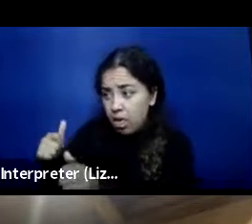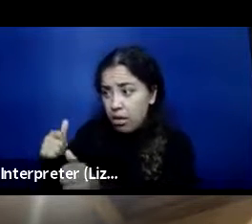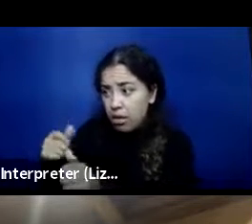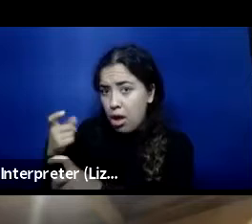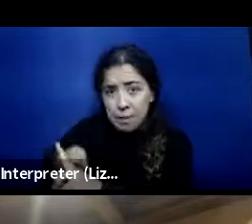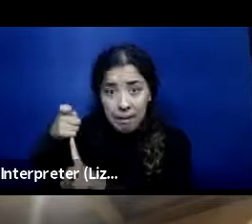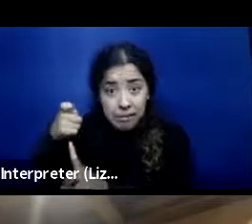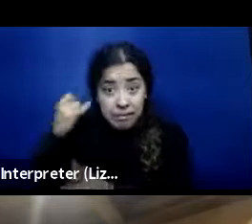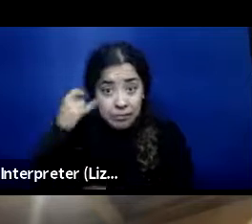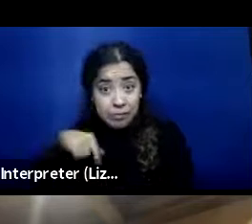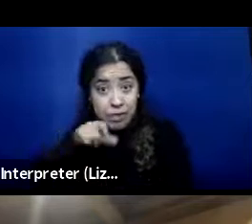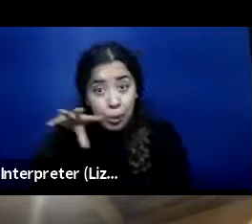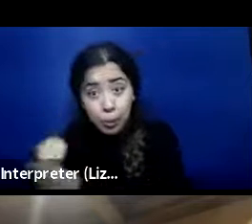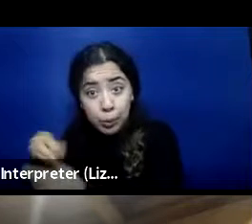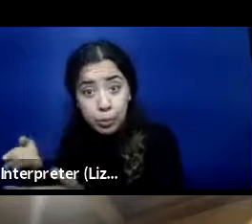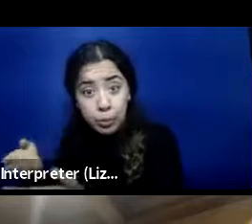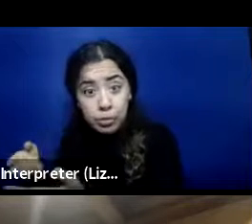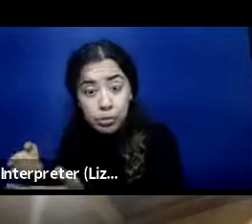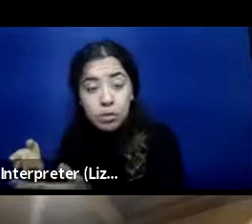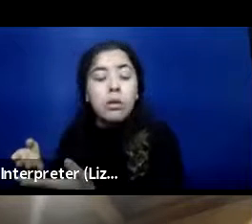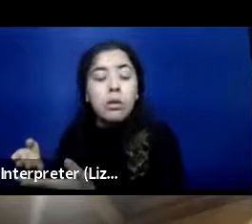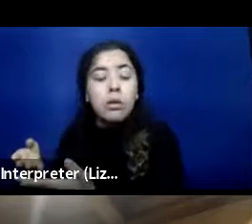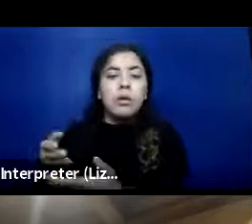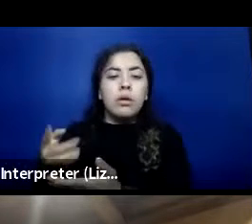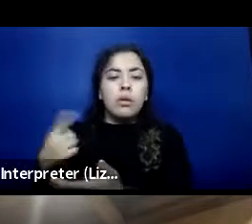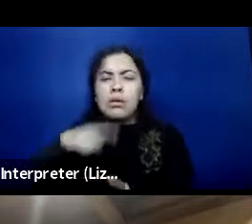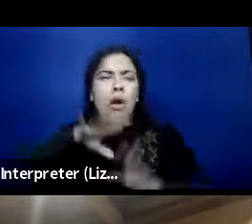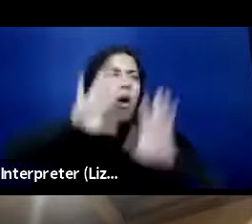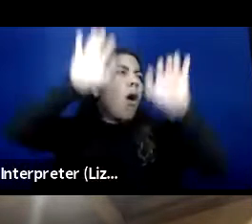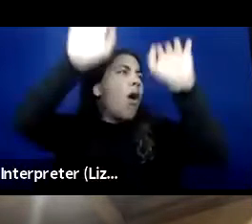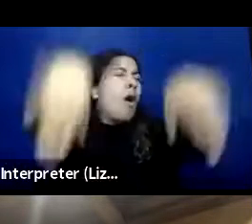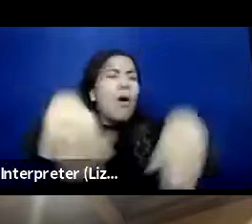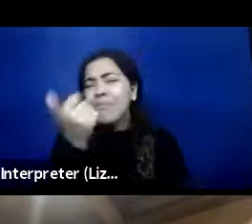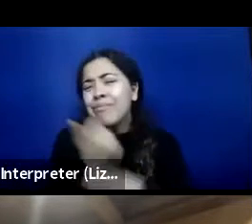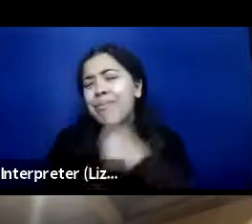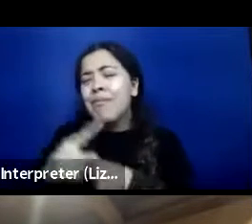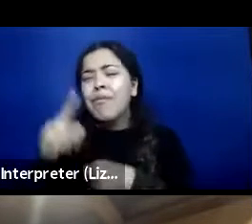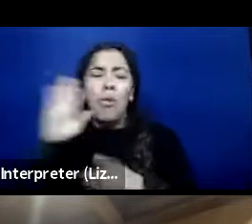If we say everybody is gonna get this great immersive experience in learning statistics,